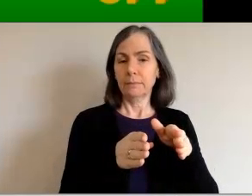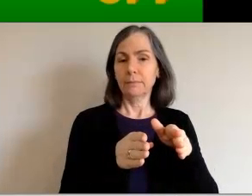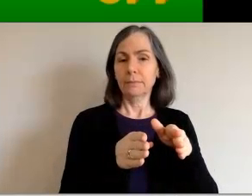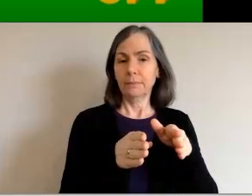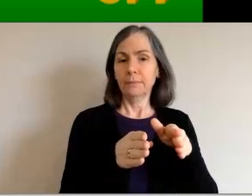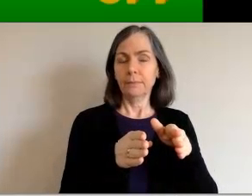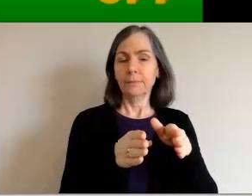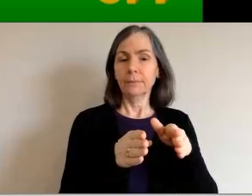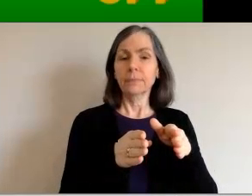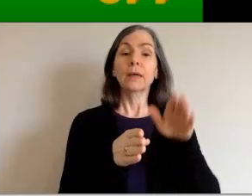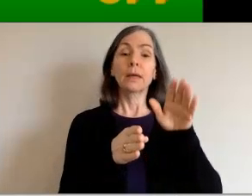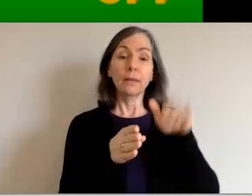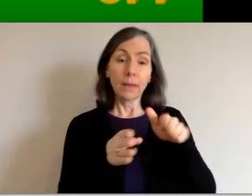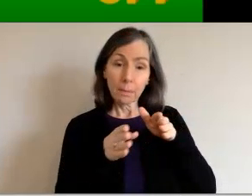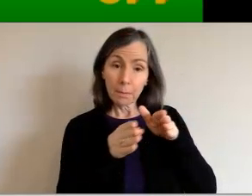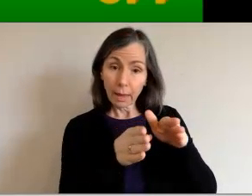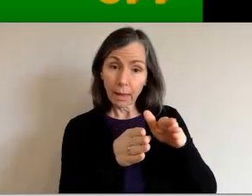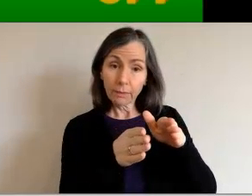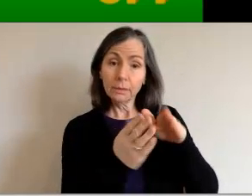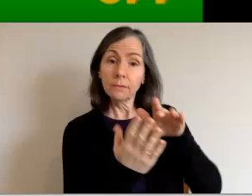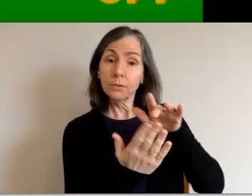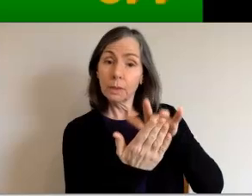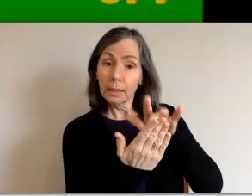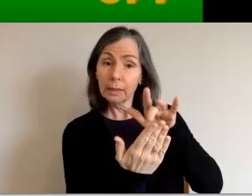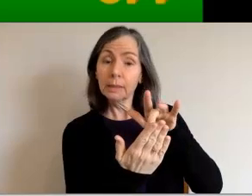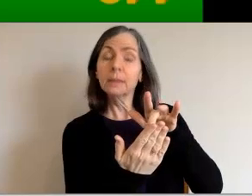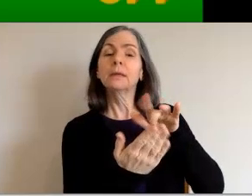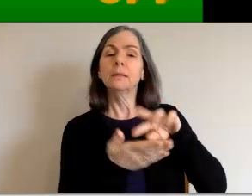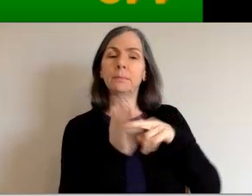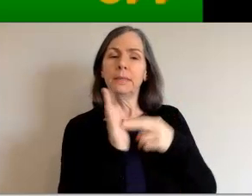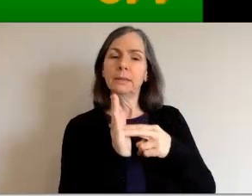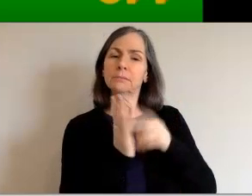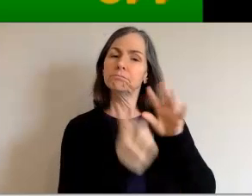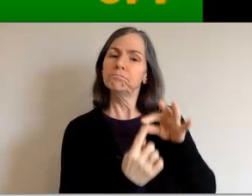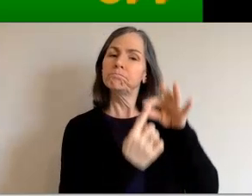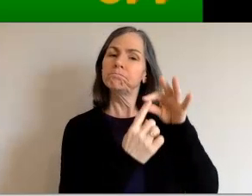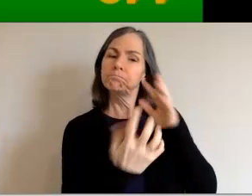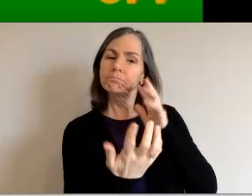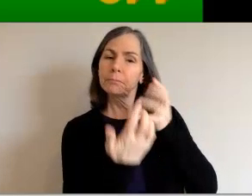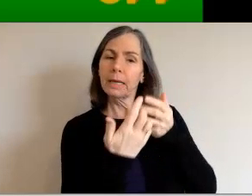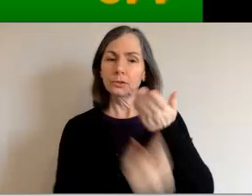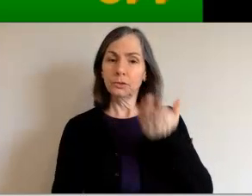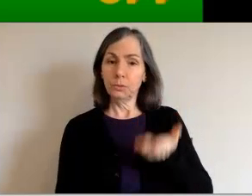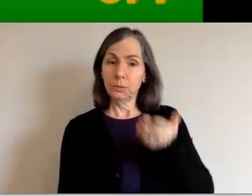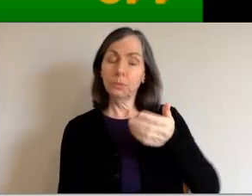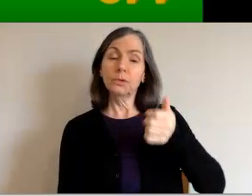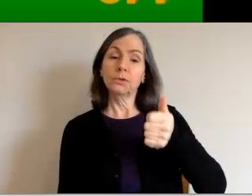The Personalized Path is something that is unique to you as a learner.